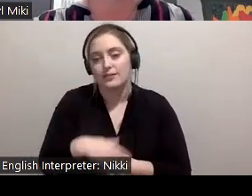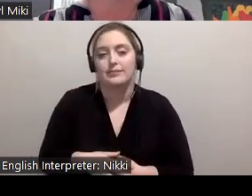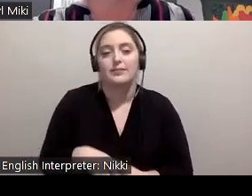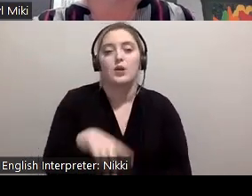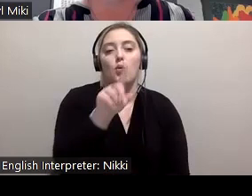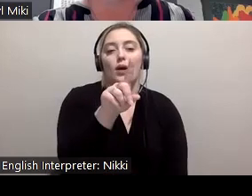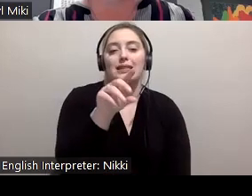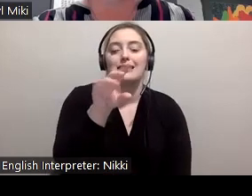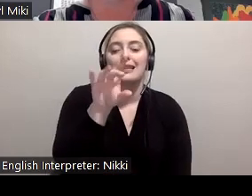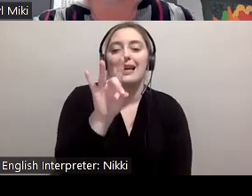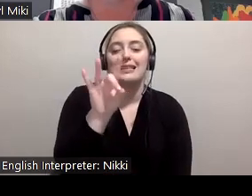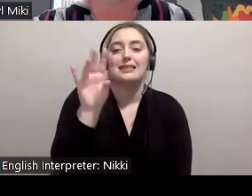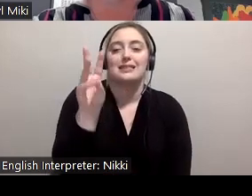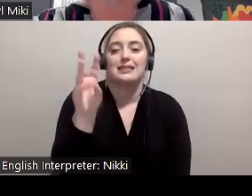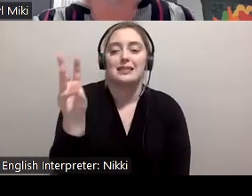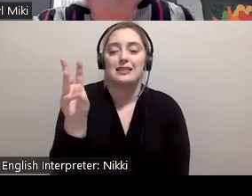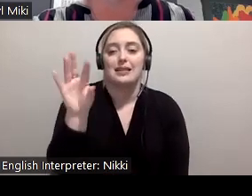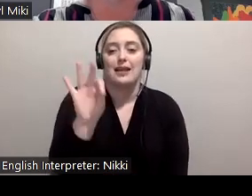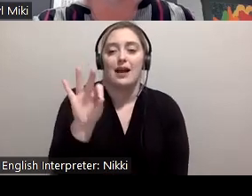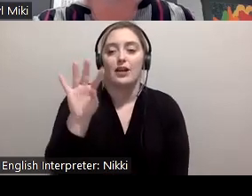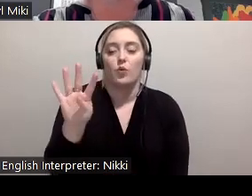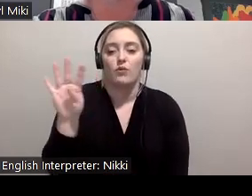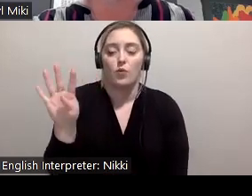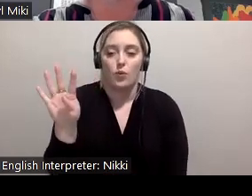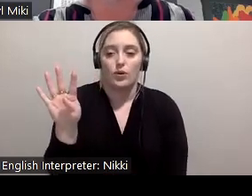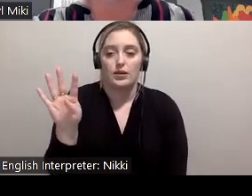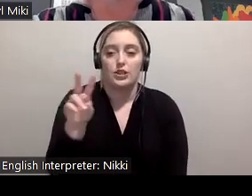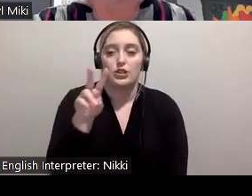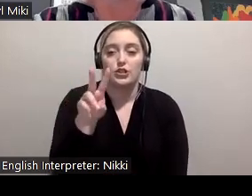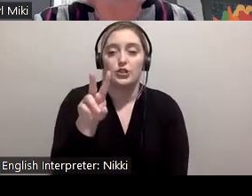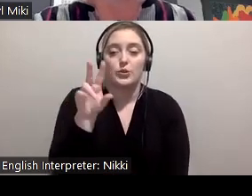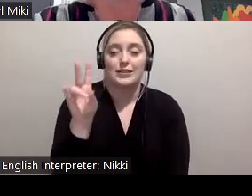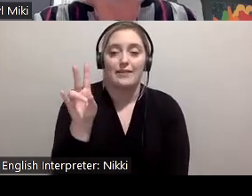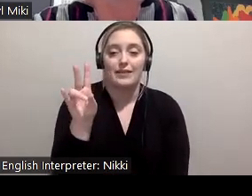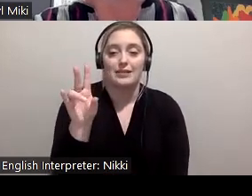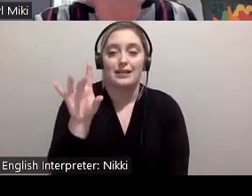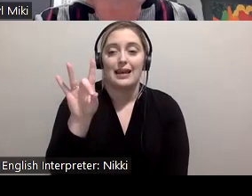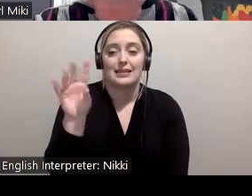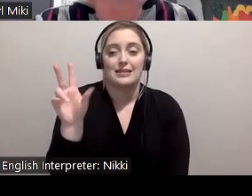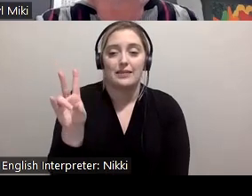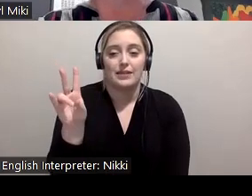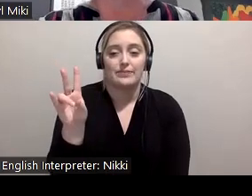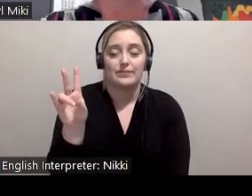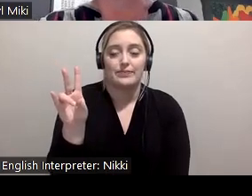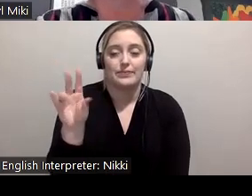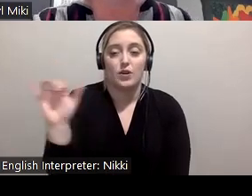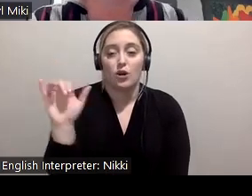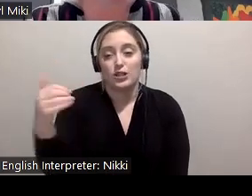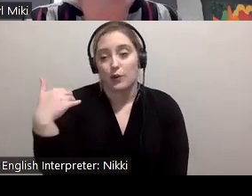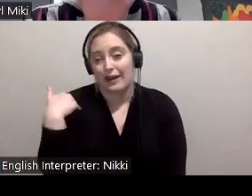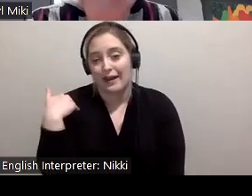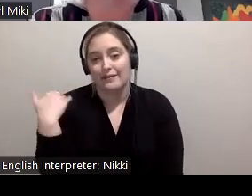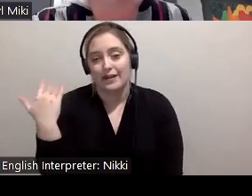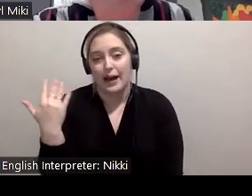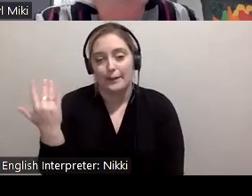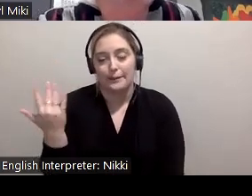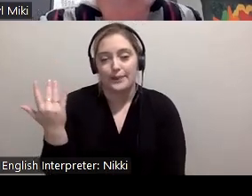99427 seven and we also have a team who works our help desk